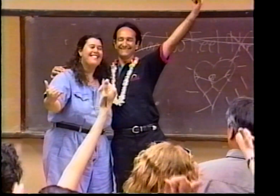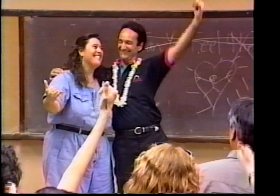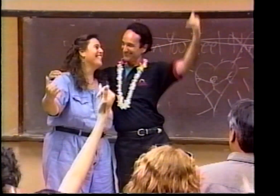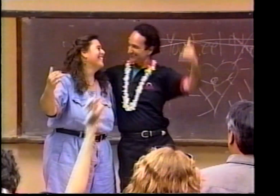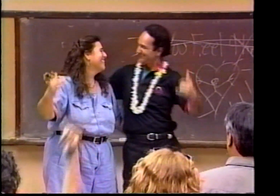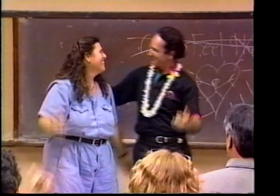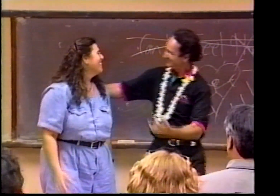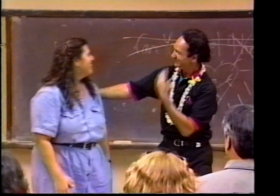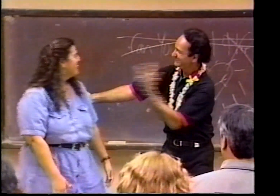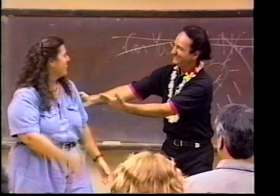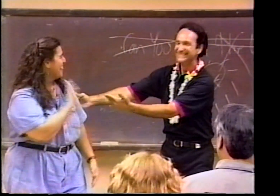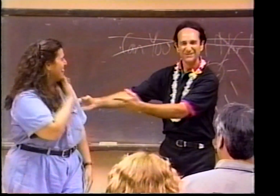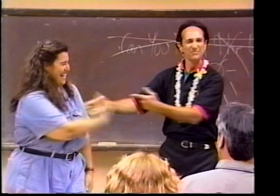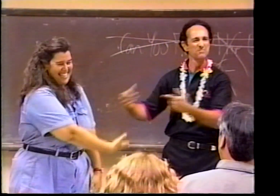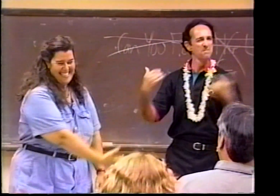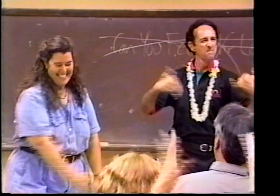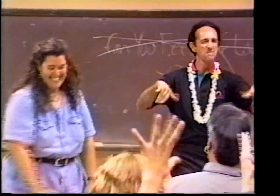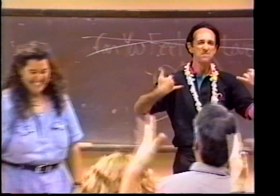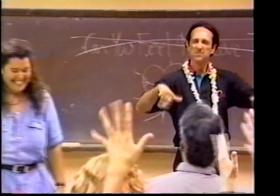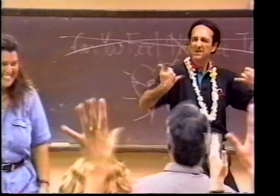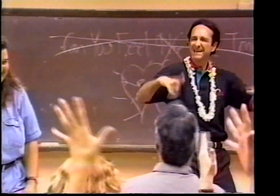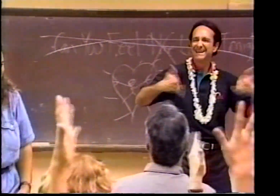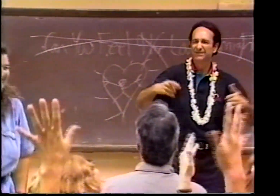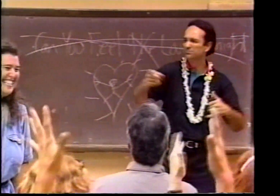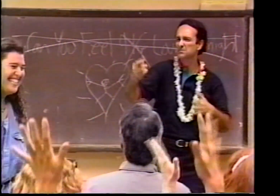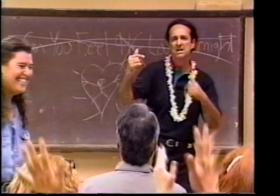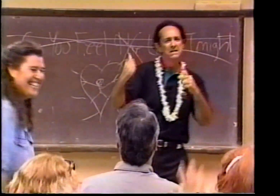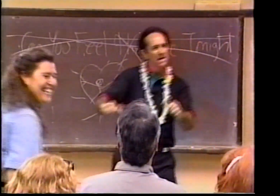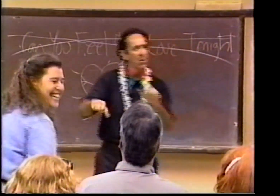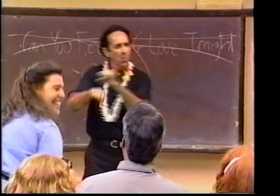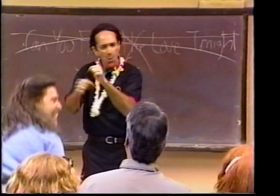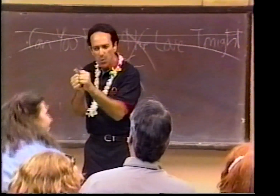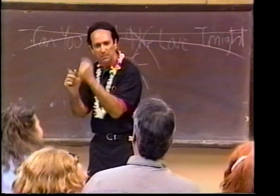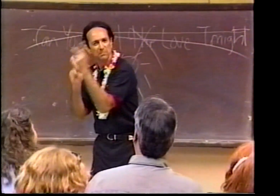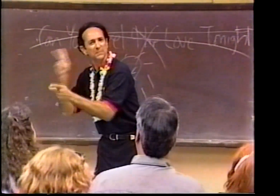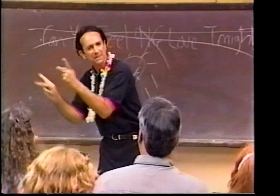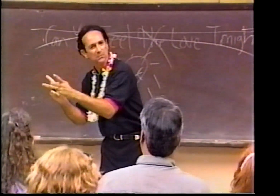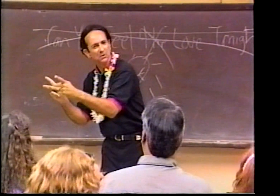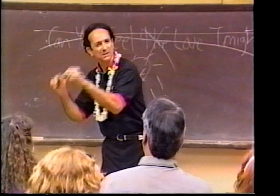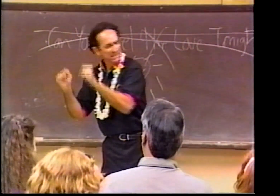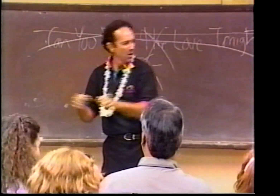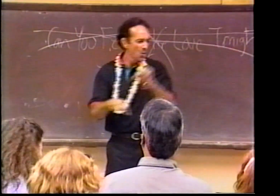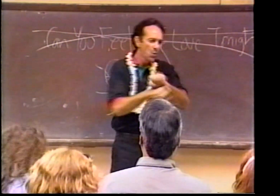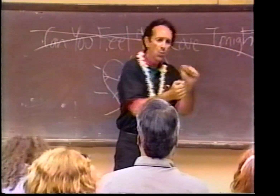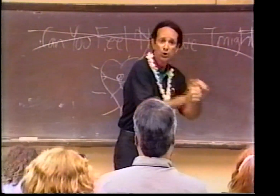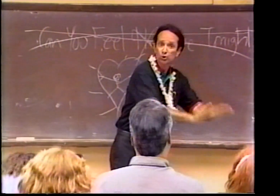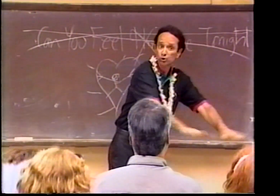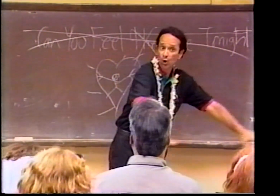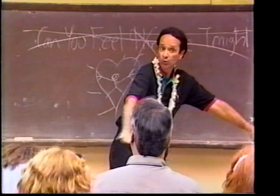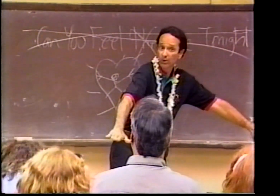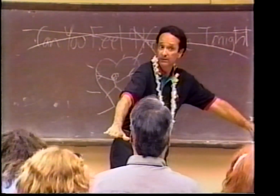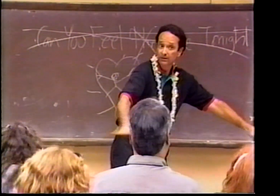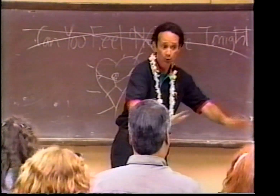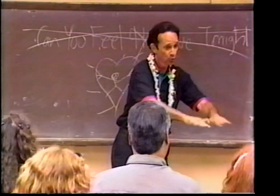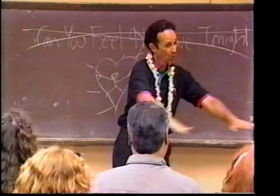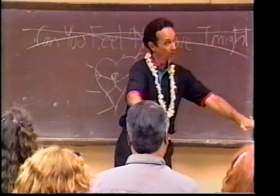now. “ Sonny and Cher. Thank you, folks. Have fun with it. “Come on people smile on your brother, everybody get together and try to love another right now. “ Thank you.